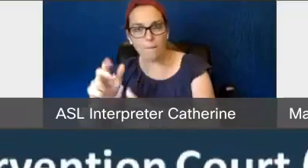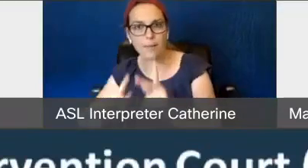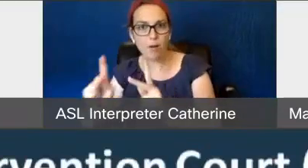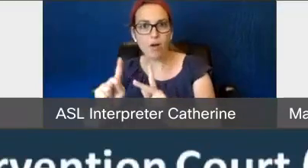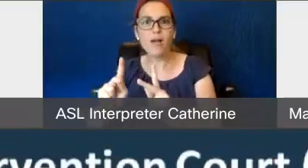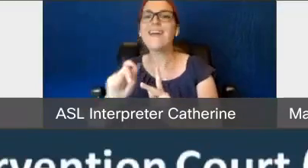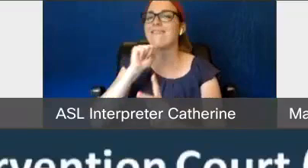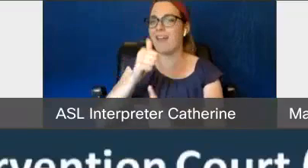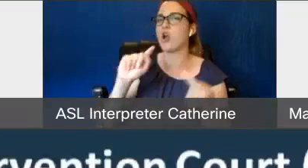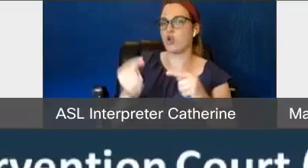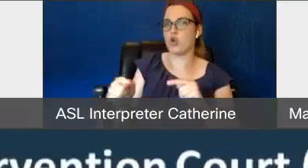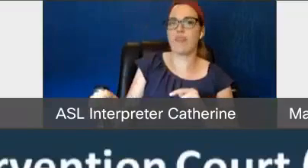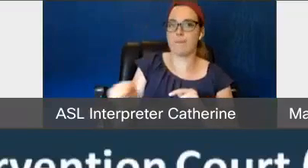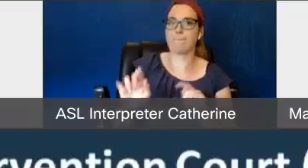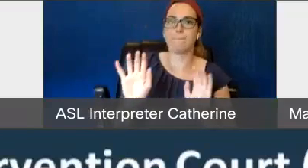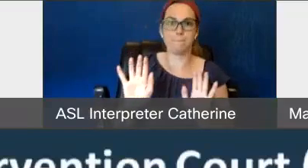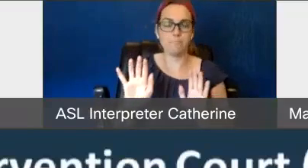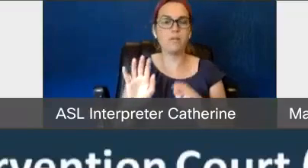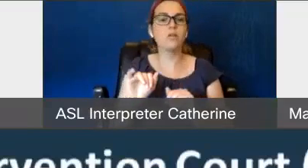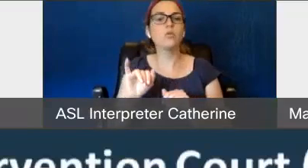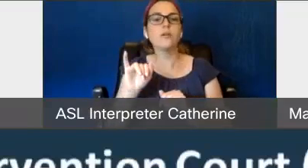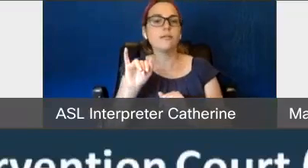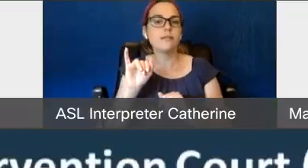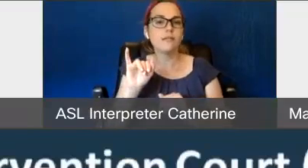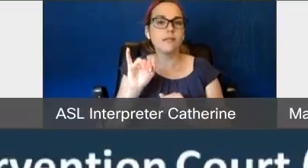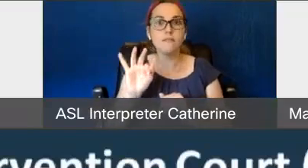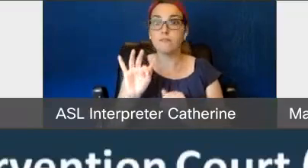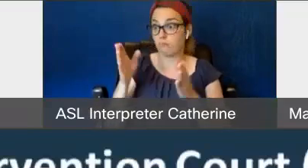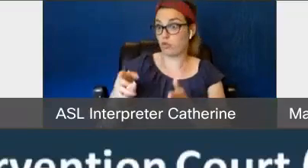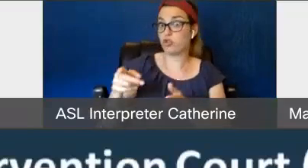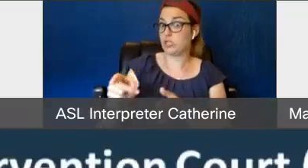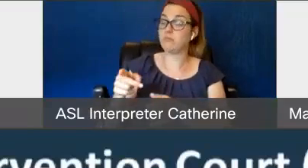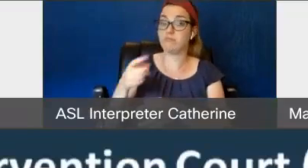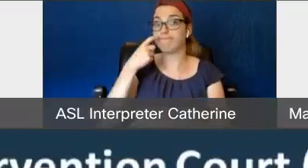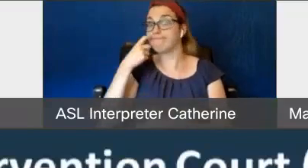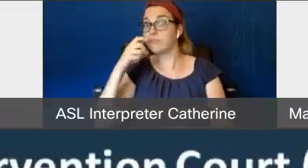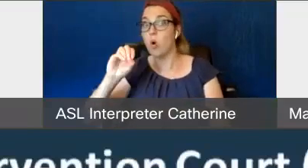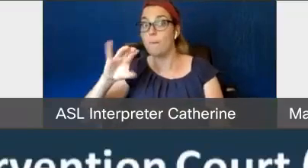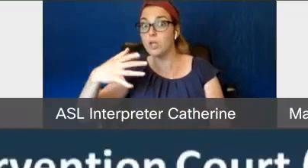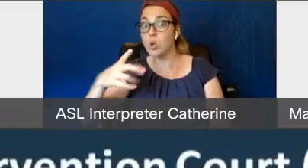Yes, when someone is on an opioid, they may use at some point.